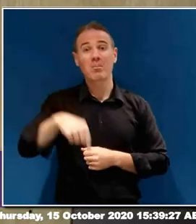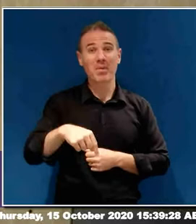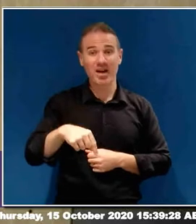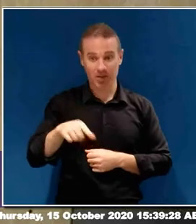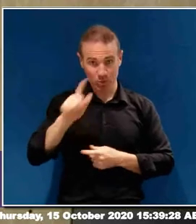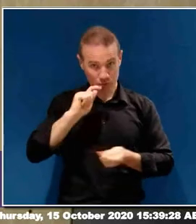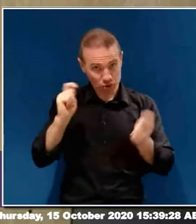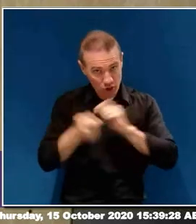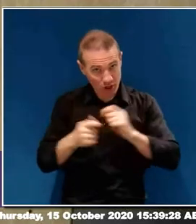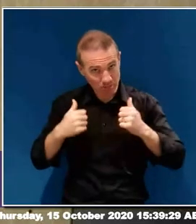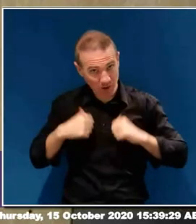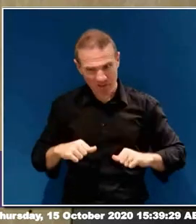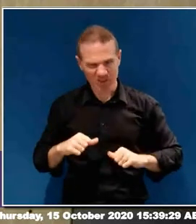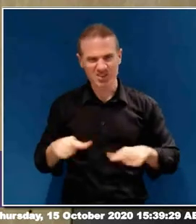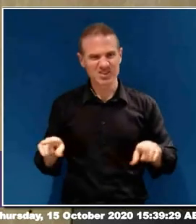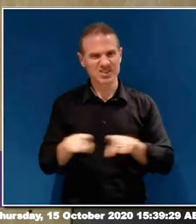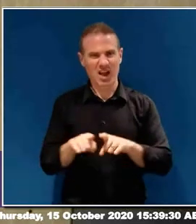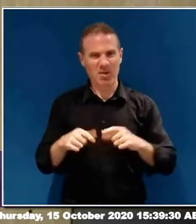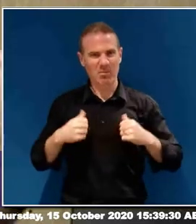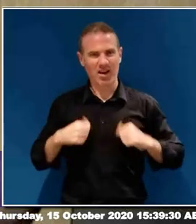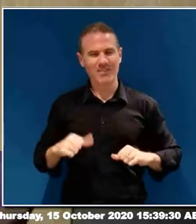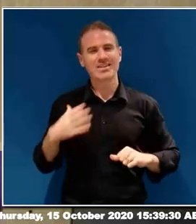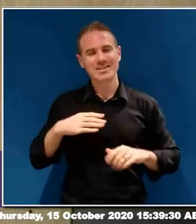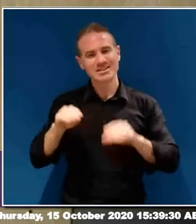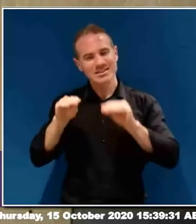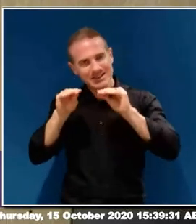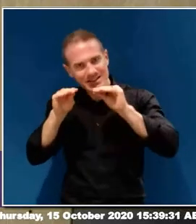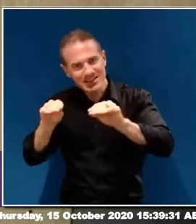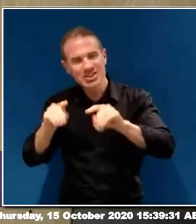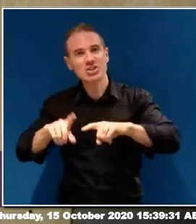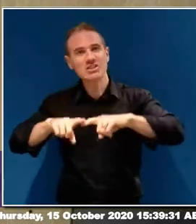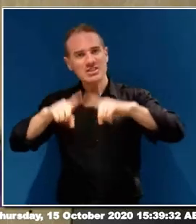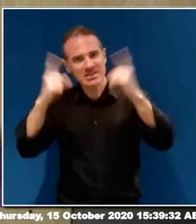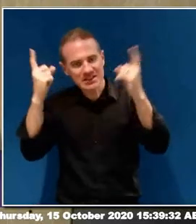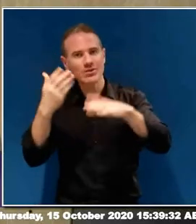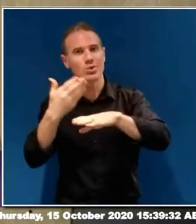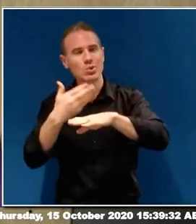the relevance and the effectiveness of the response and figuring out,